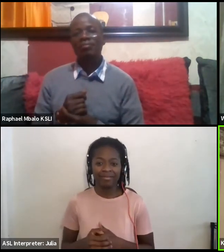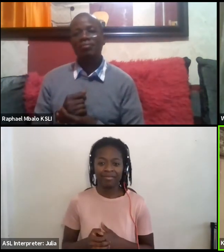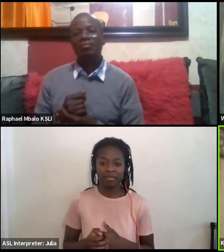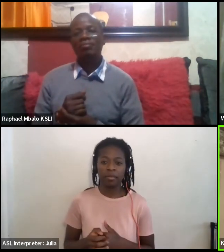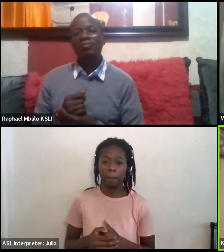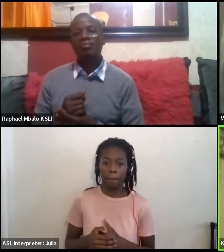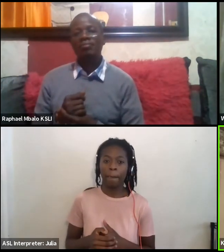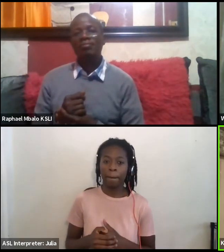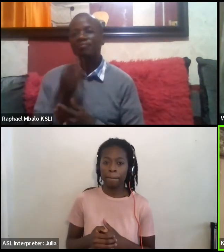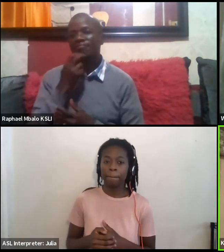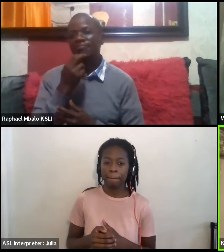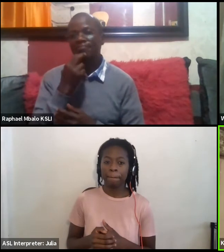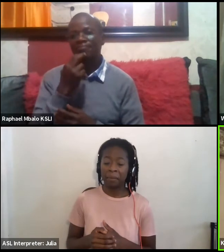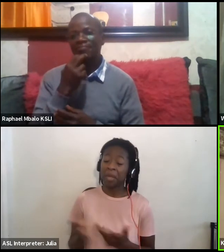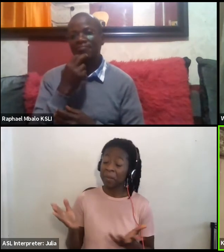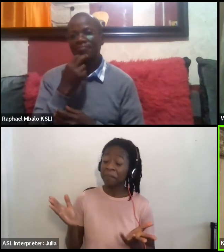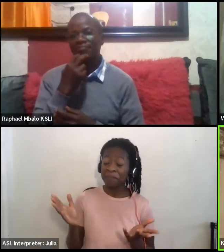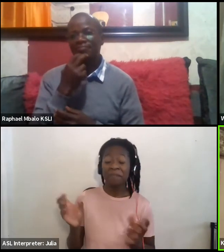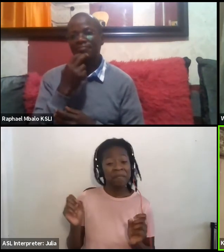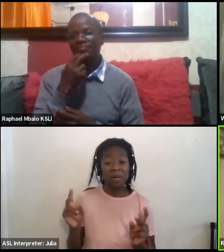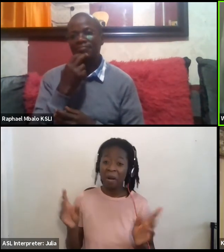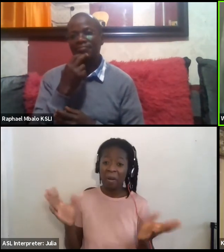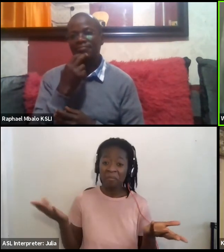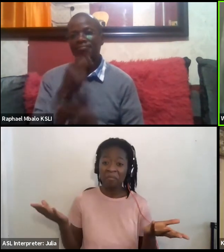Fair enough. Yeah, but...